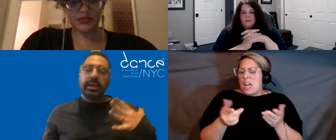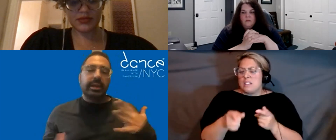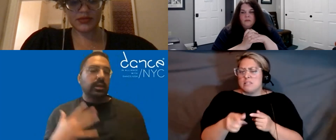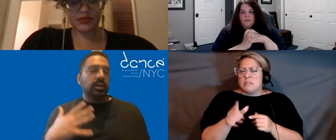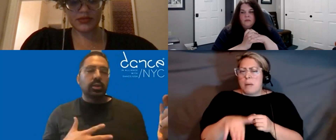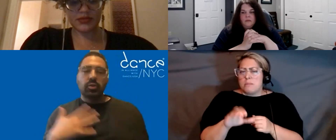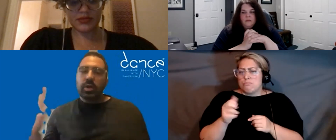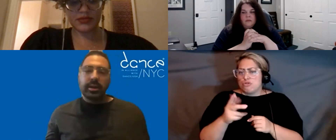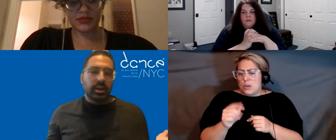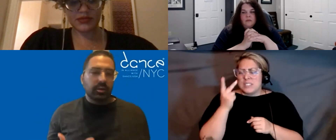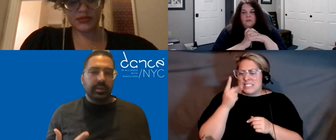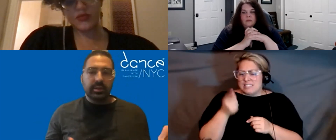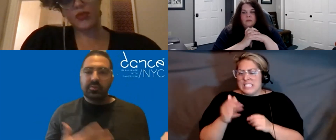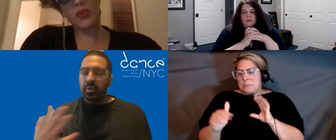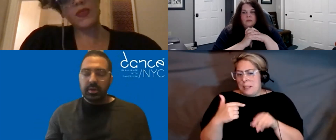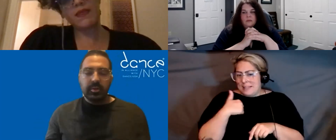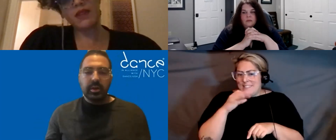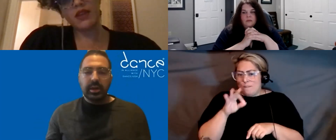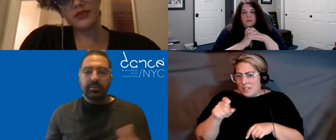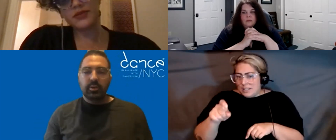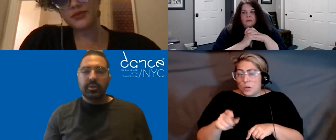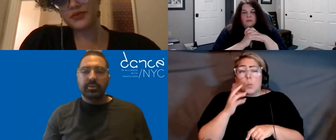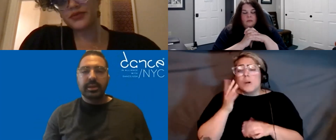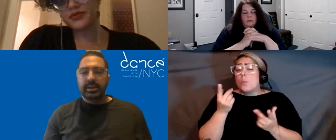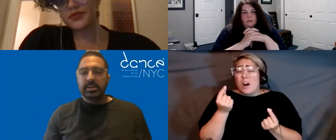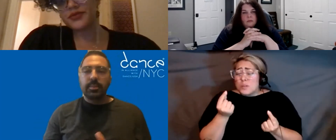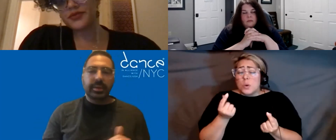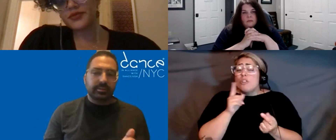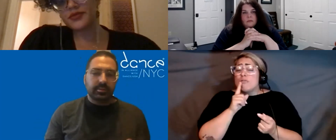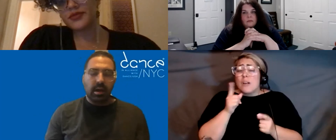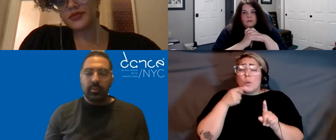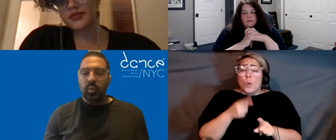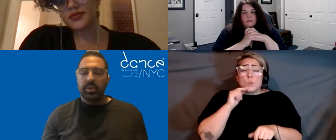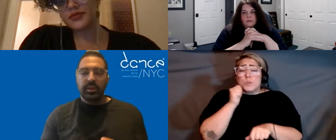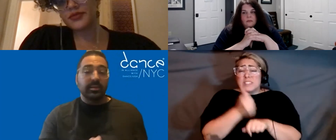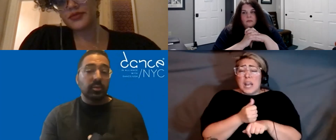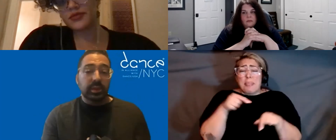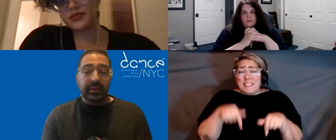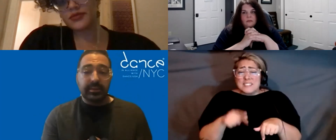We try to carry these for the community so if there any topics or things you would like discussed or speakers you would like, feel free to